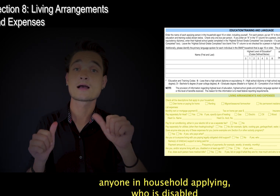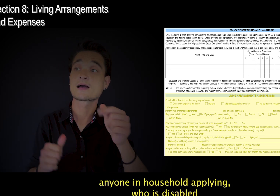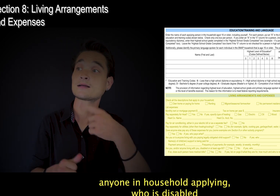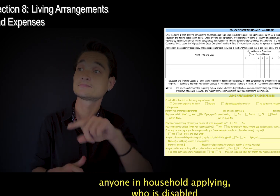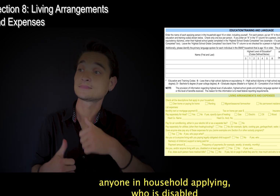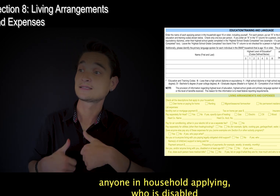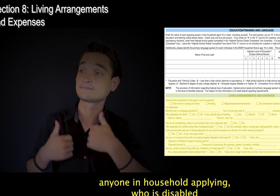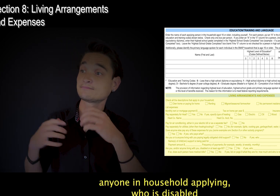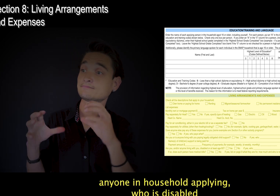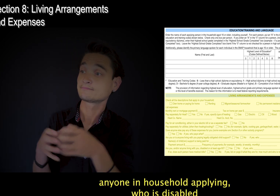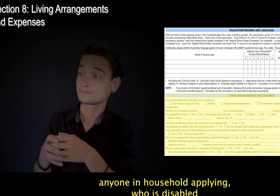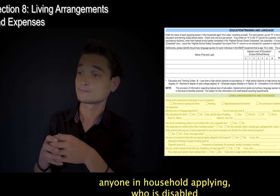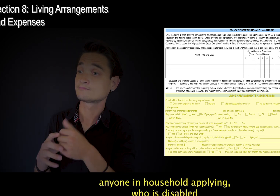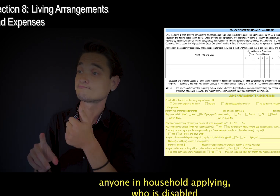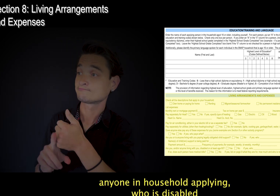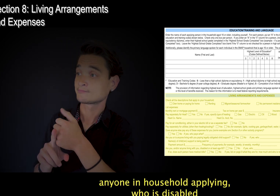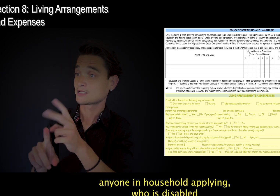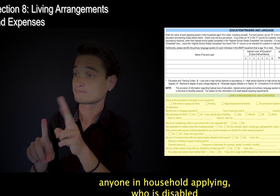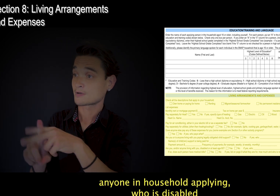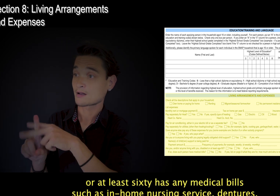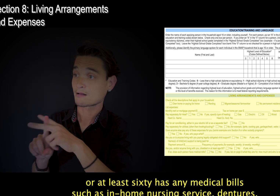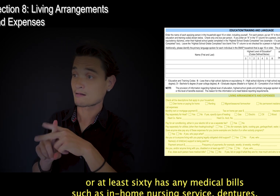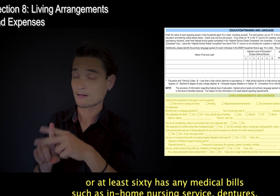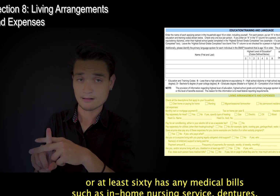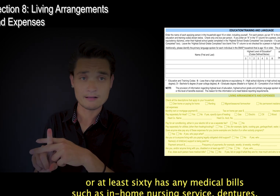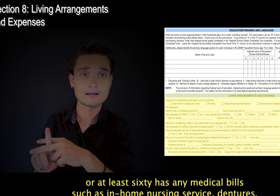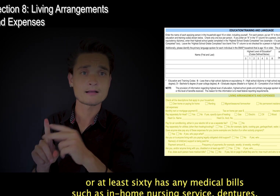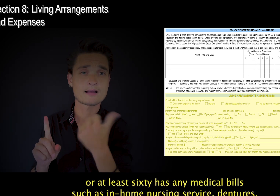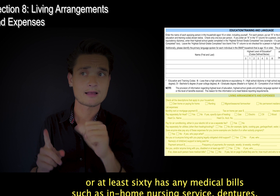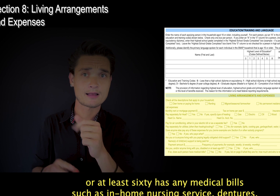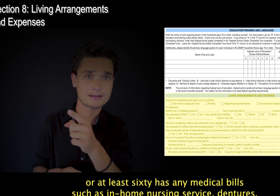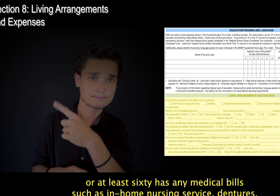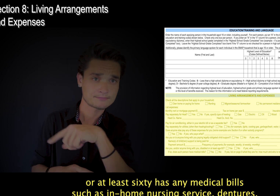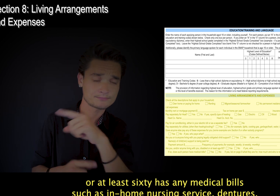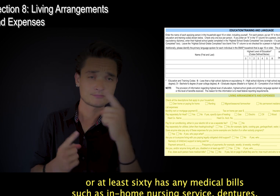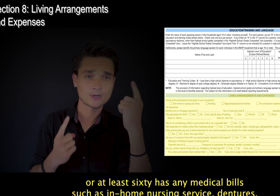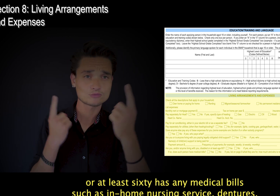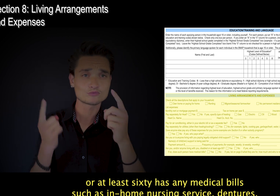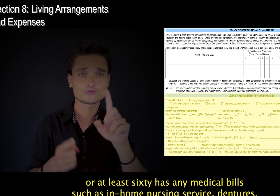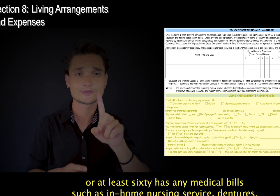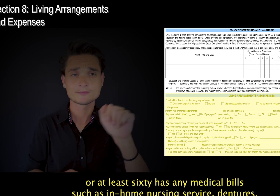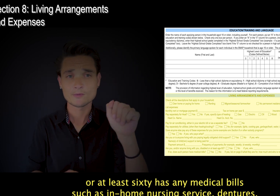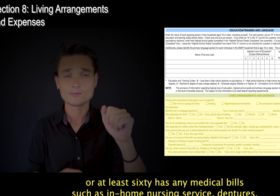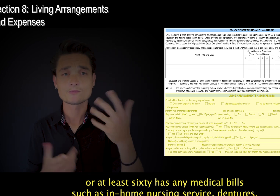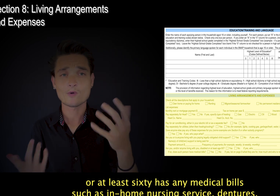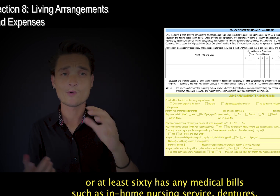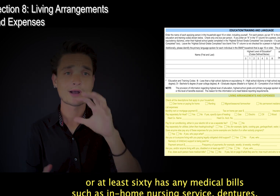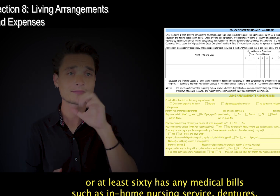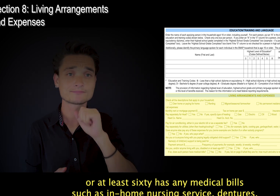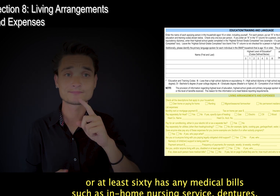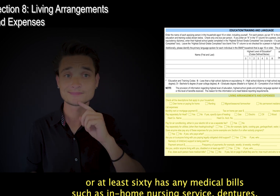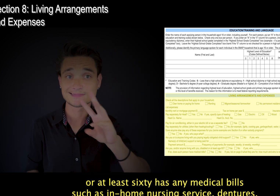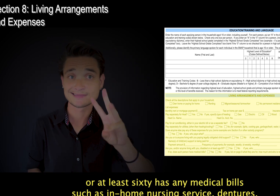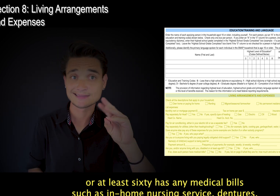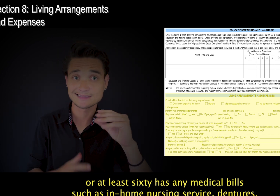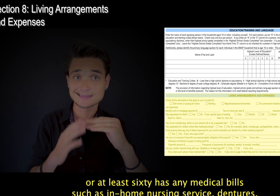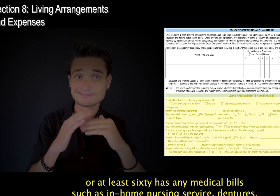anyone in household applying, who is disabled or at least sixty has any medical bills such as in-home nursing service, dentures,